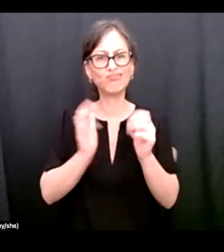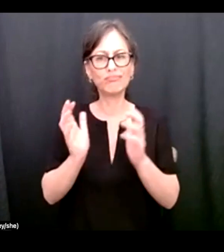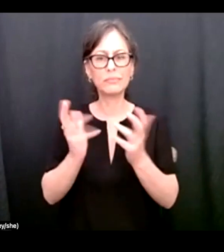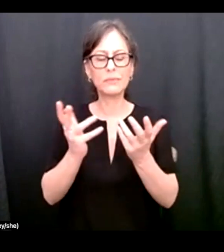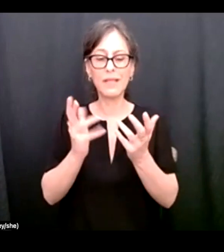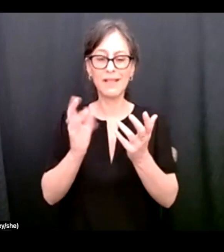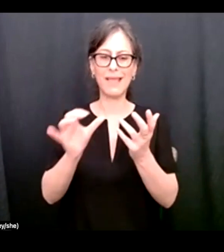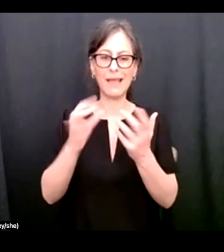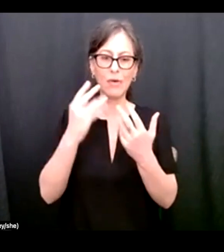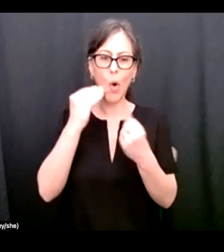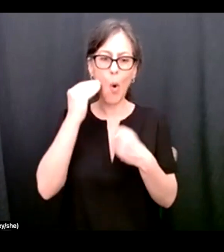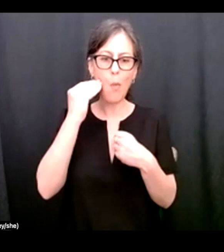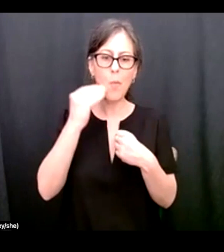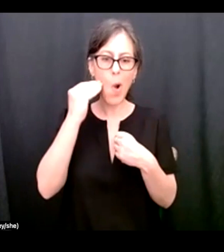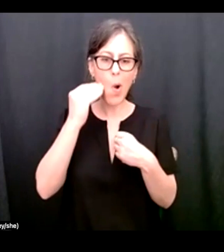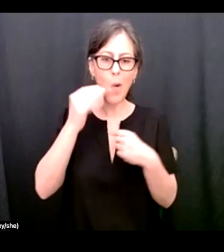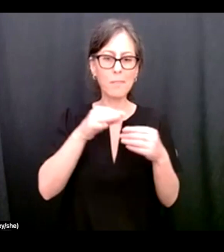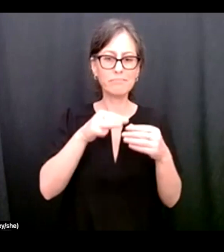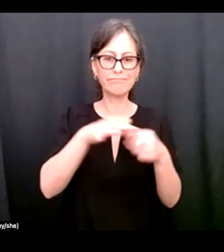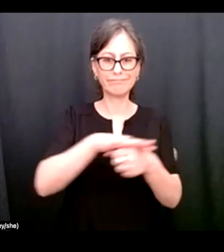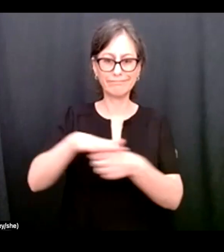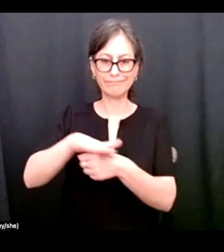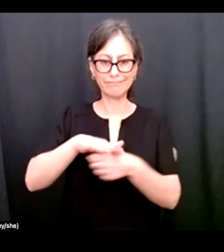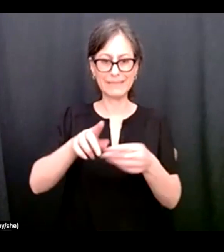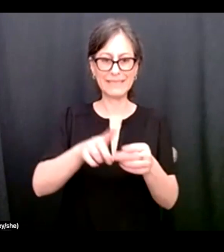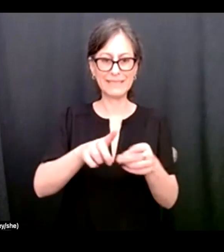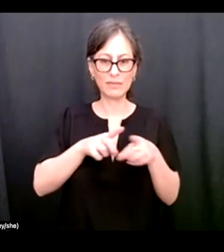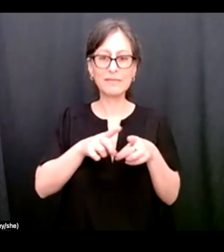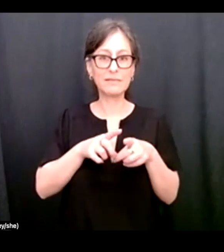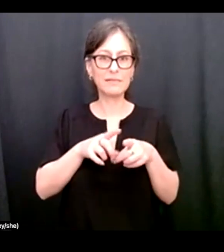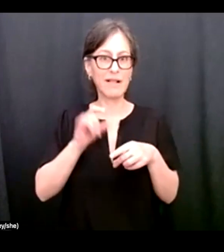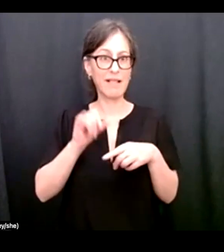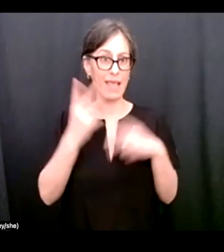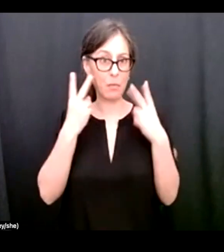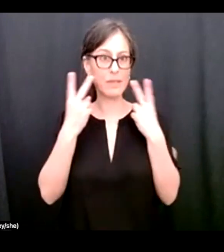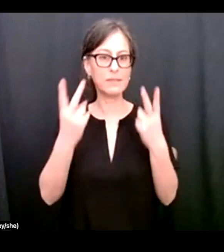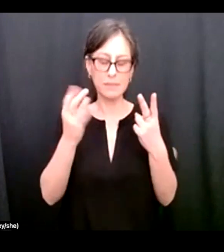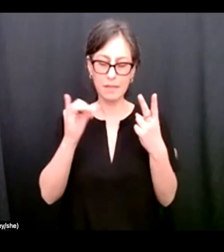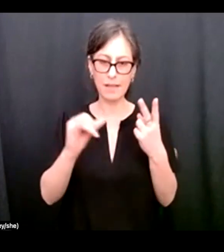home kind of districts and, and, and that really comes through the poems I think,